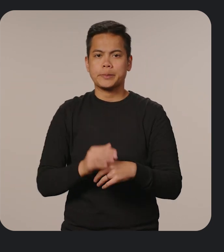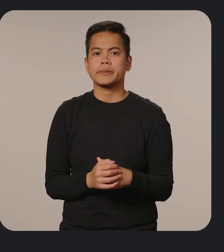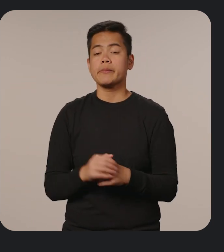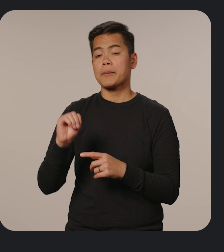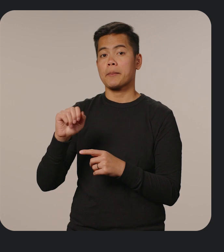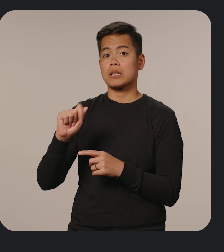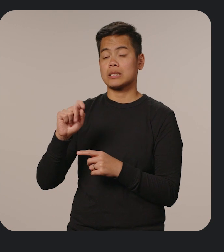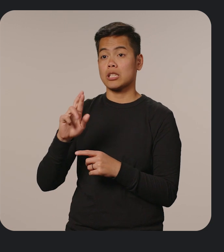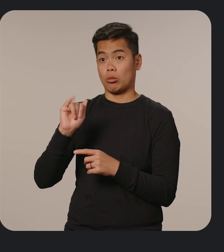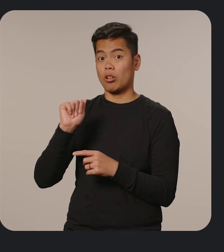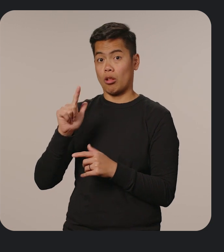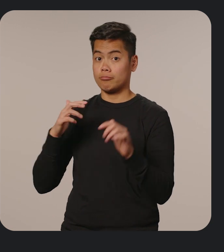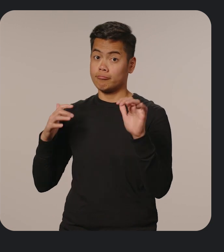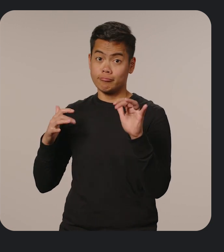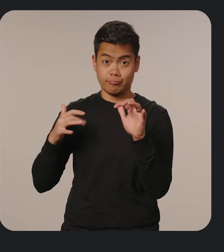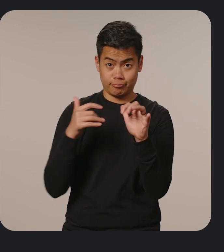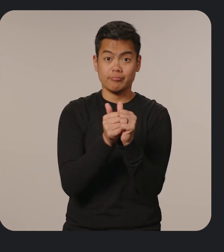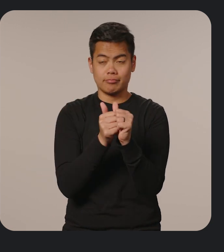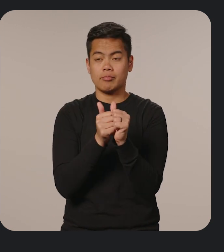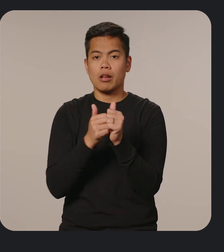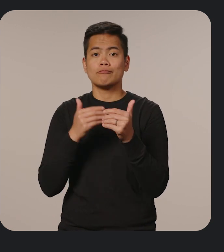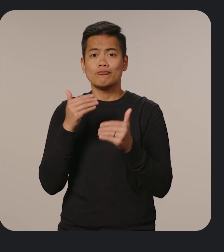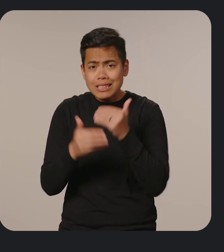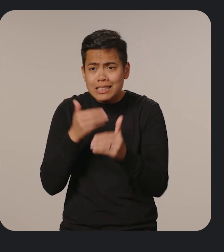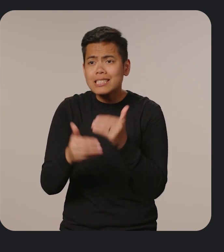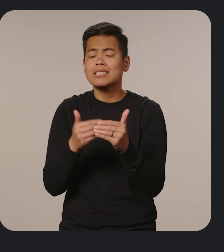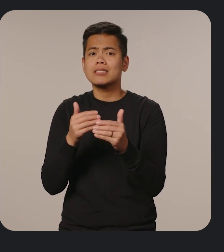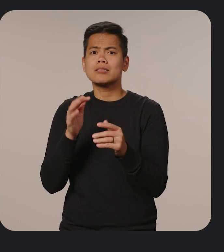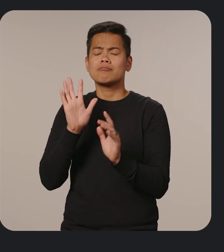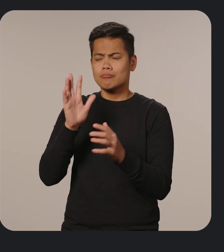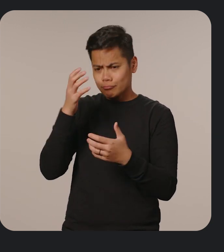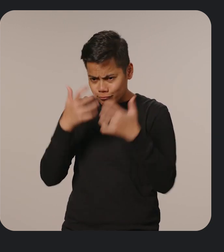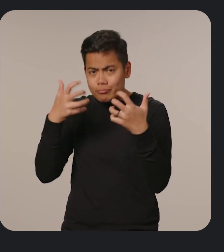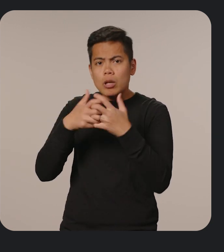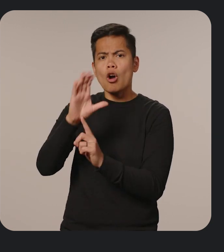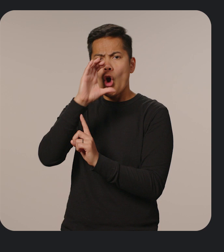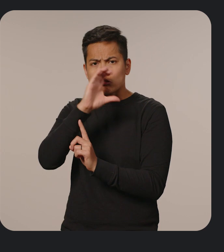to bring you new predictive back animations that make navigation more expected in one